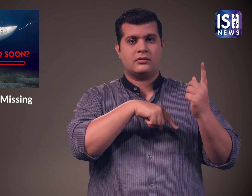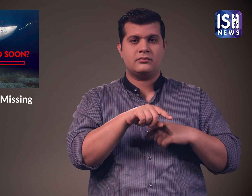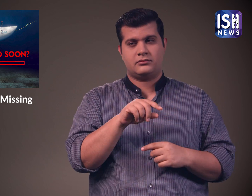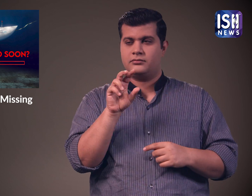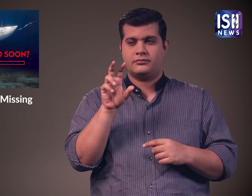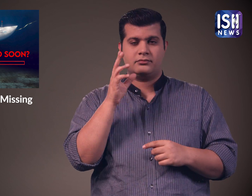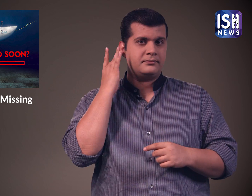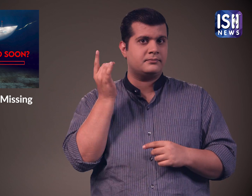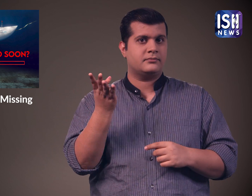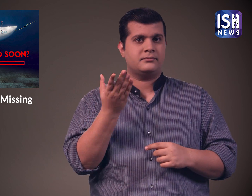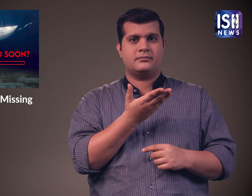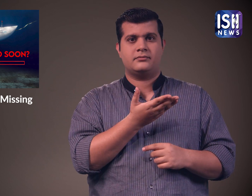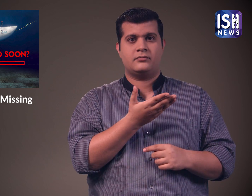Rush ignored all of it.